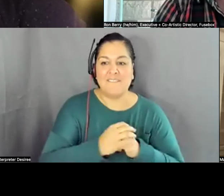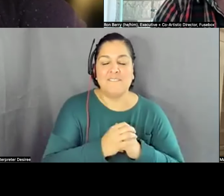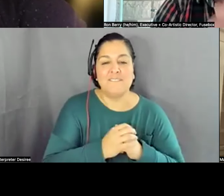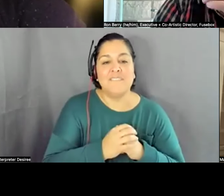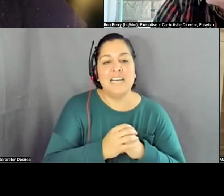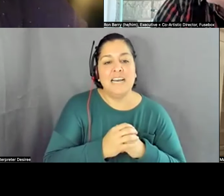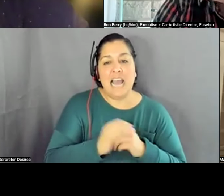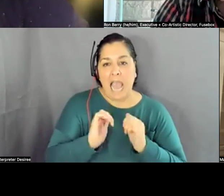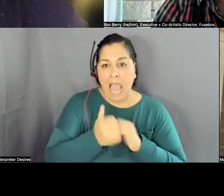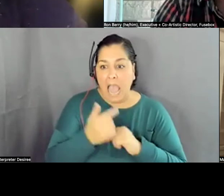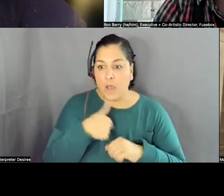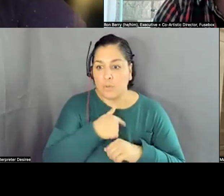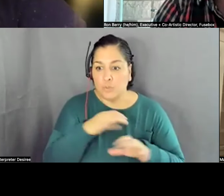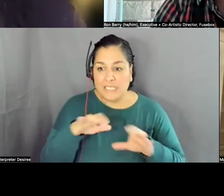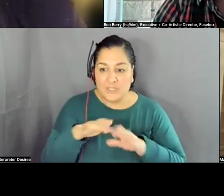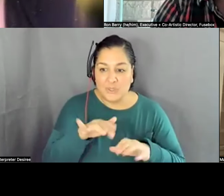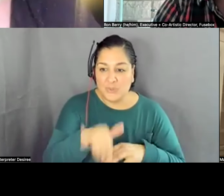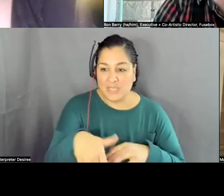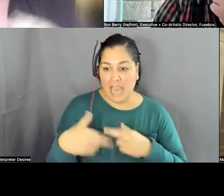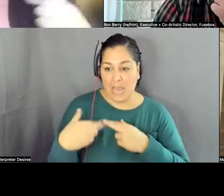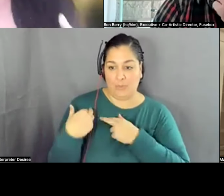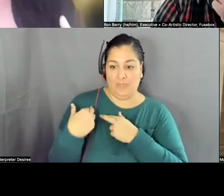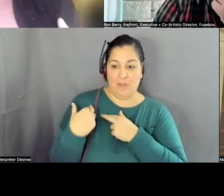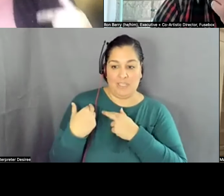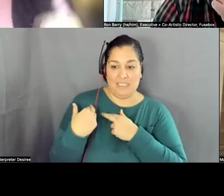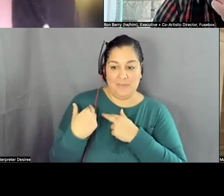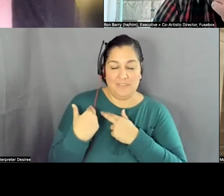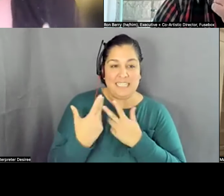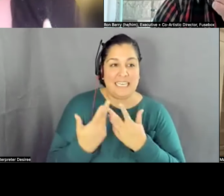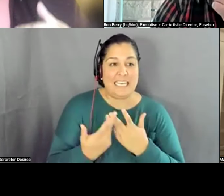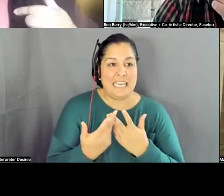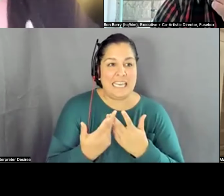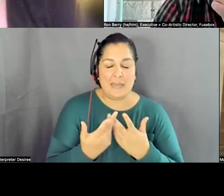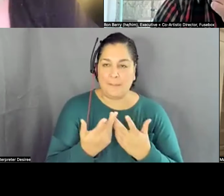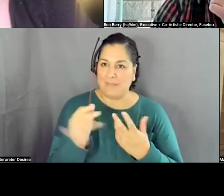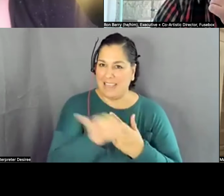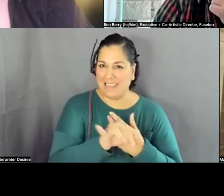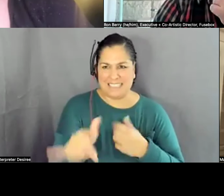And try to find more resources at the same time, as a maker, I'm thinking a lot more about, like,